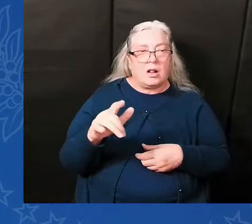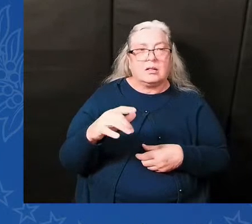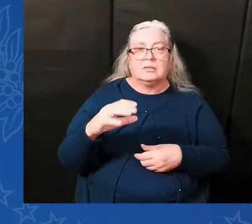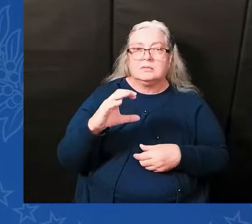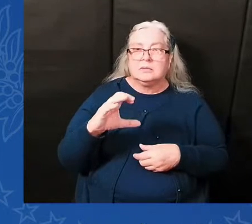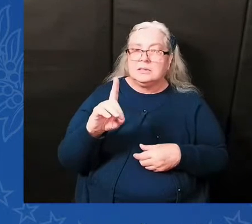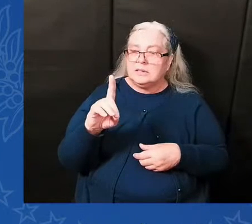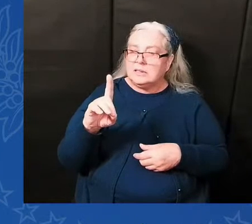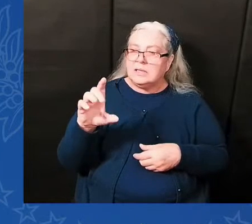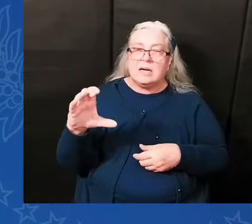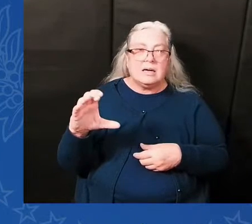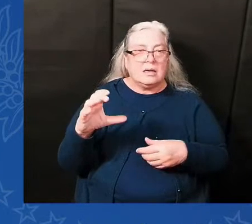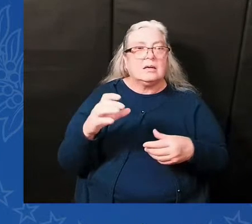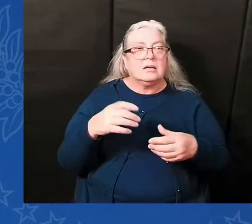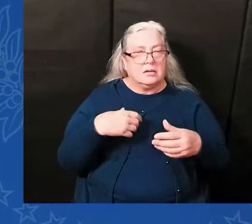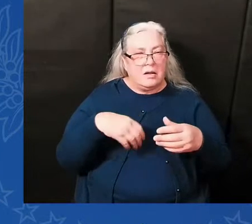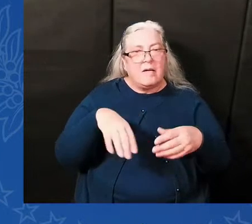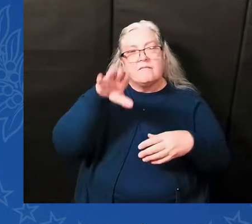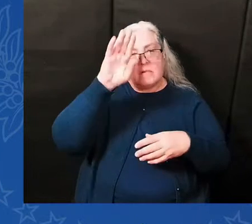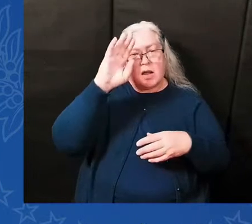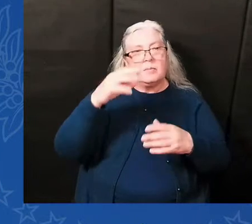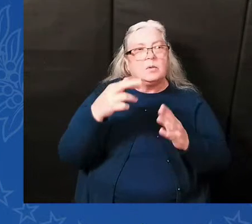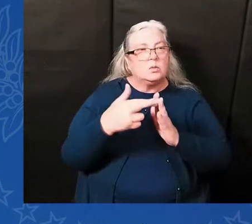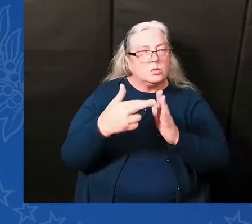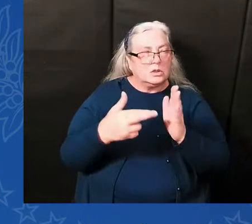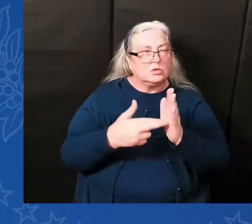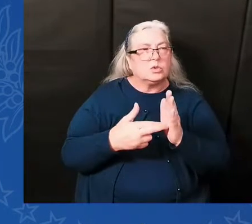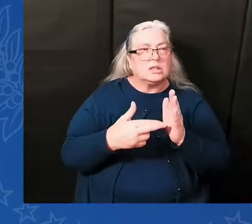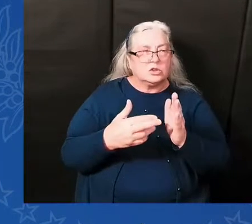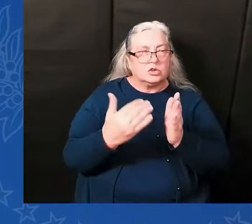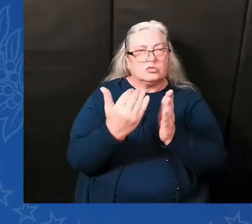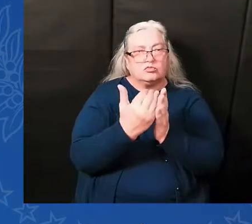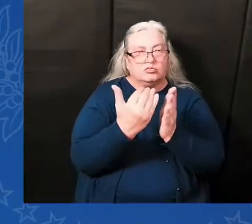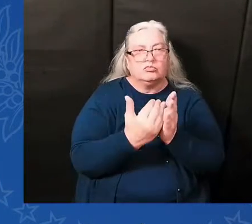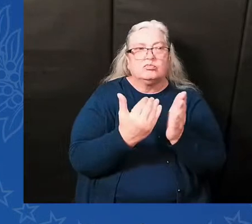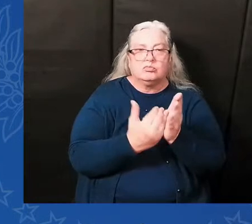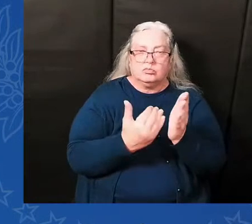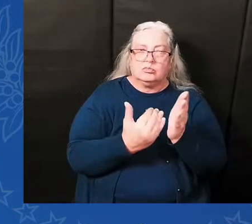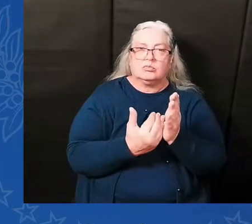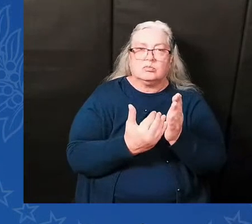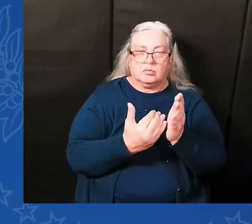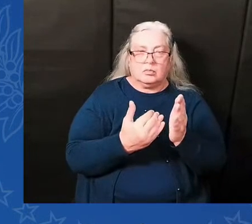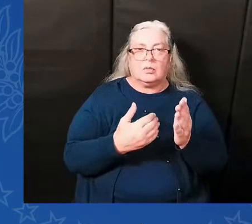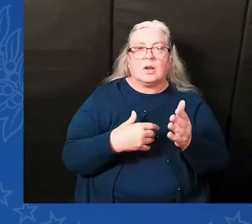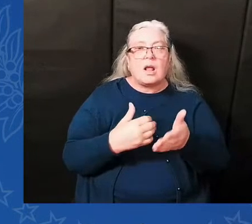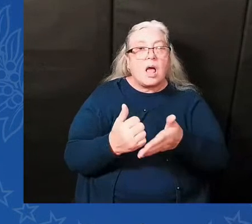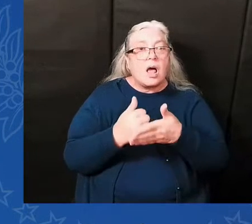detailed data to better understand the link between workforce exposure and cancer among firefighters.